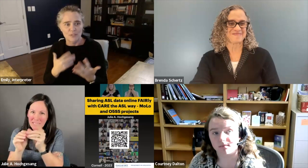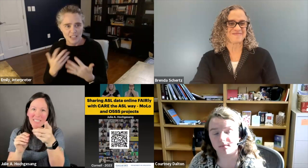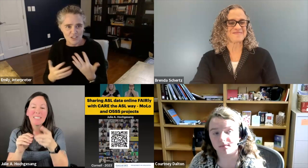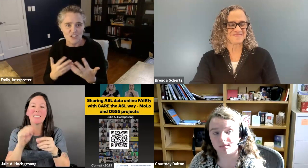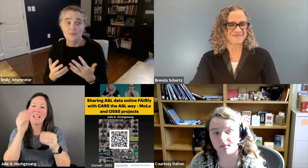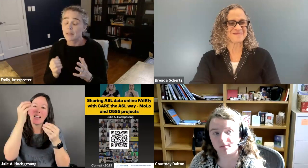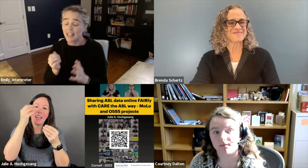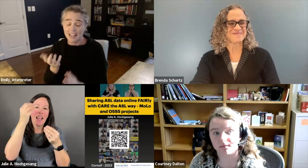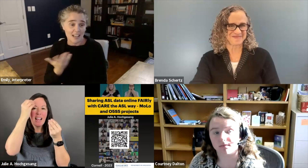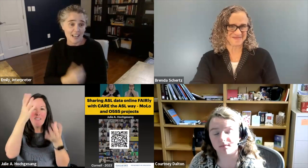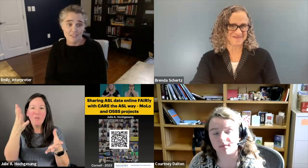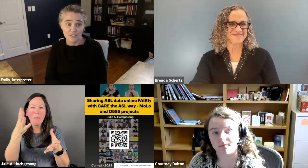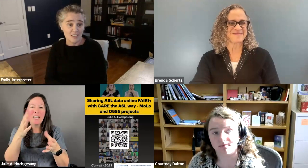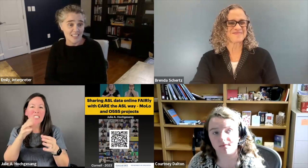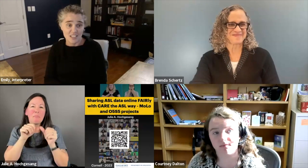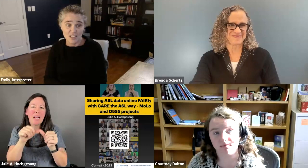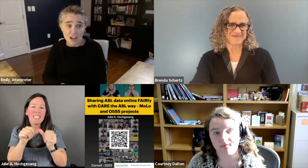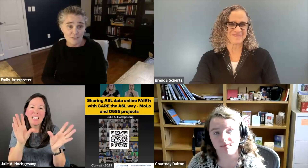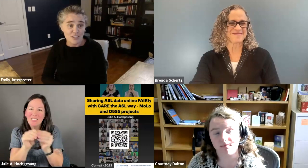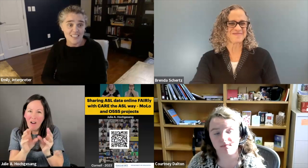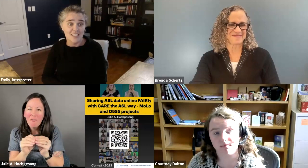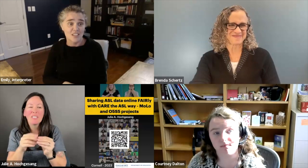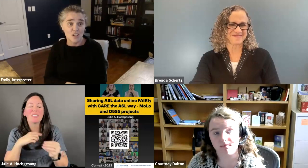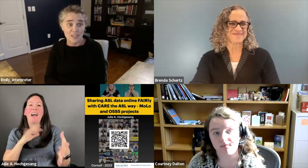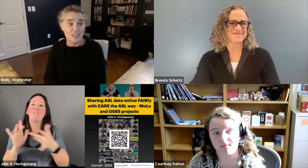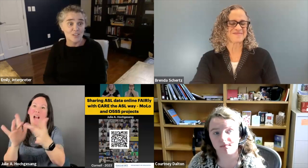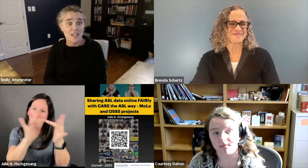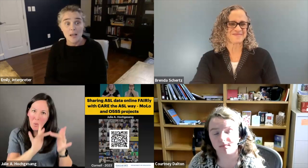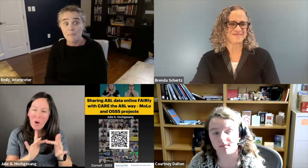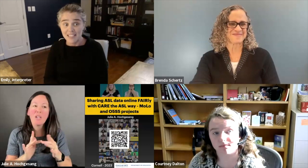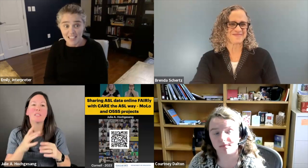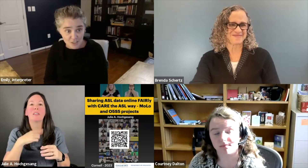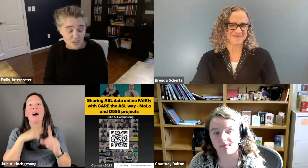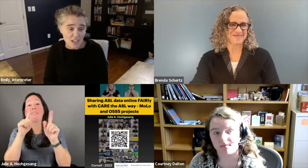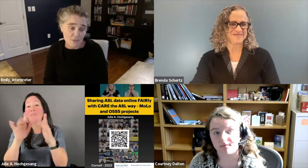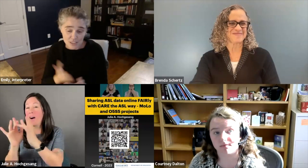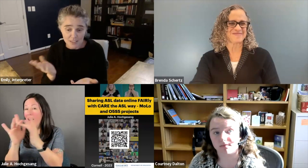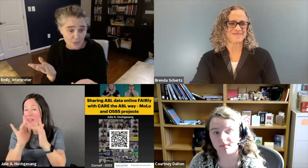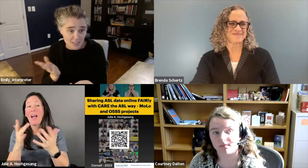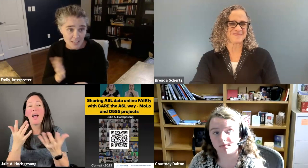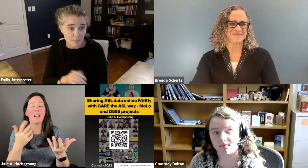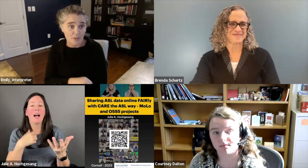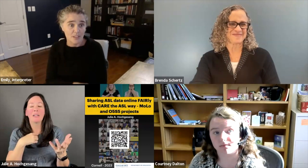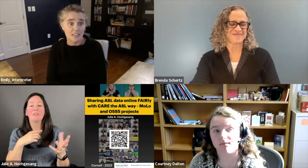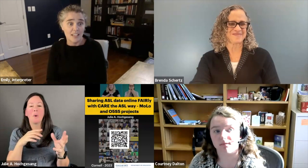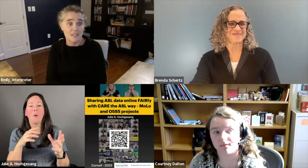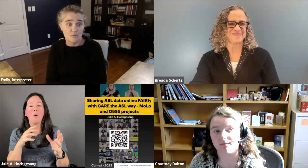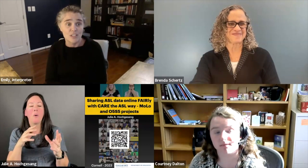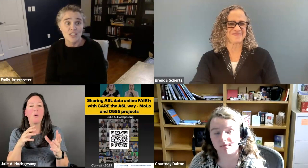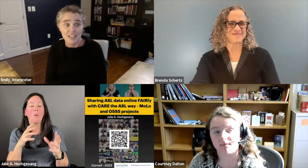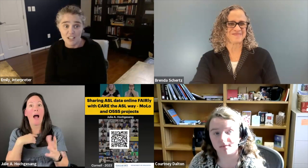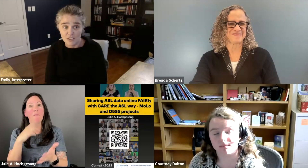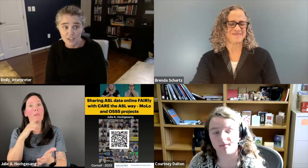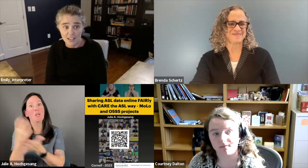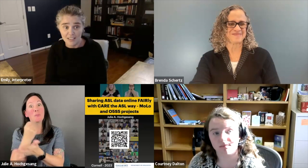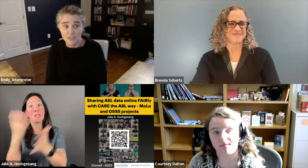relationships but I I have attended conferences and going to maintainers conferences for example and and reached out to other colleagues who are